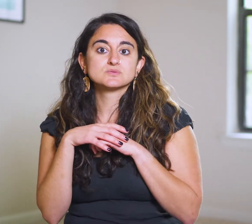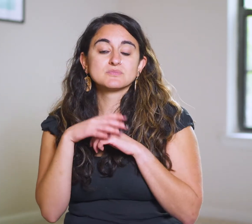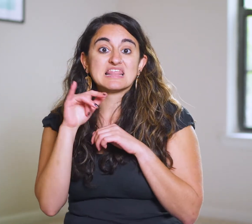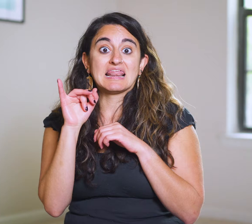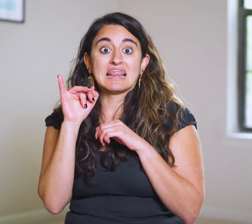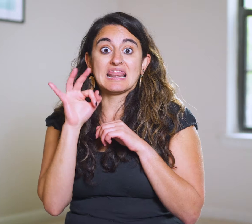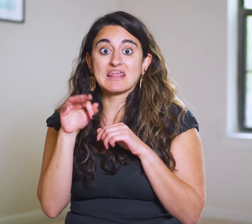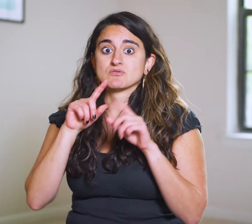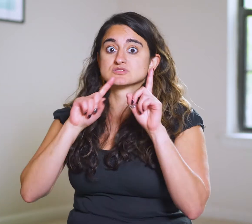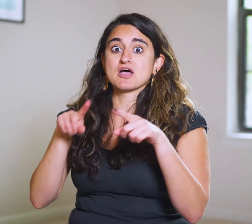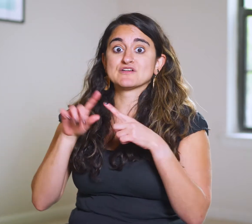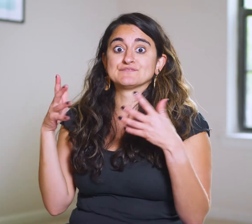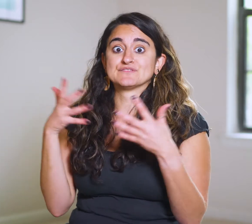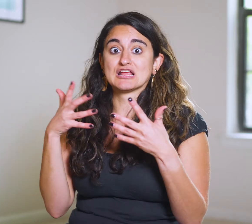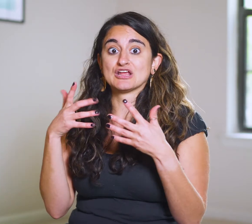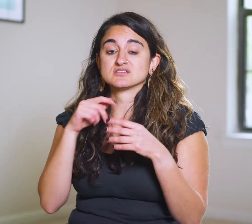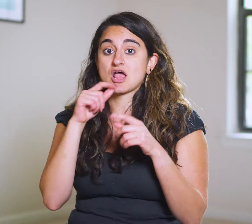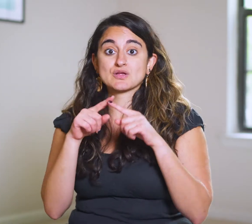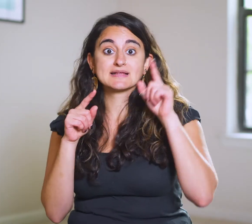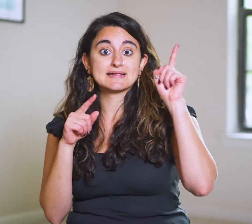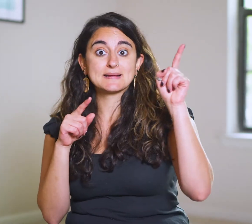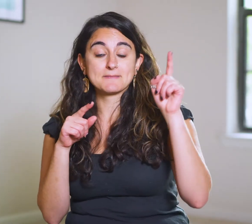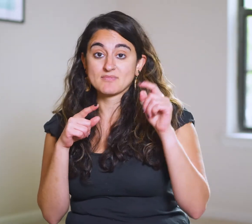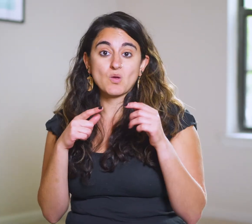If Nehemiah had responded to his fears and not to his God,